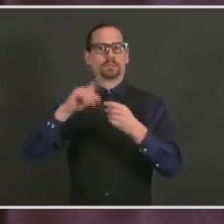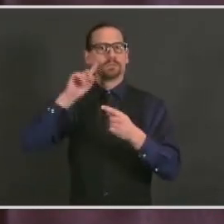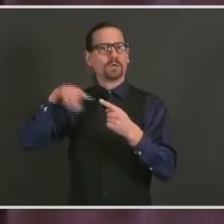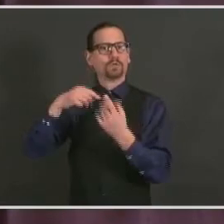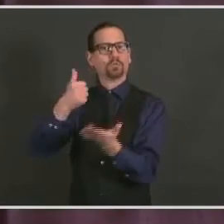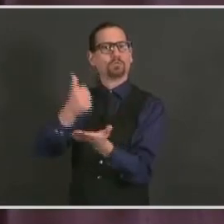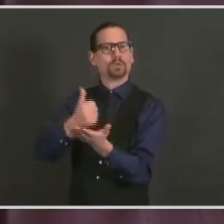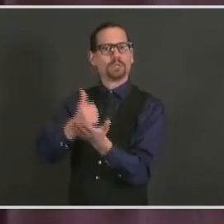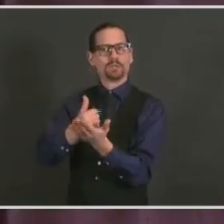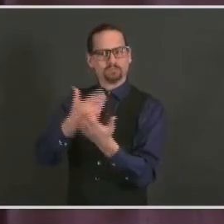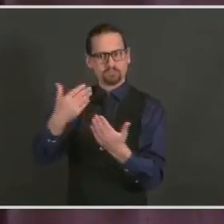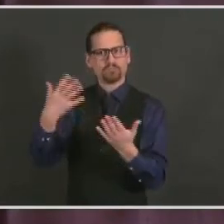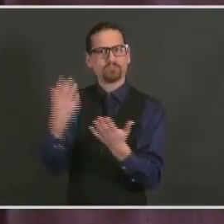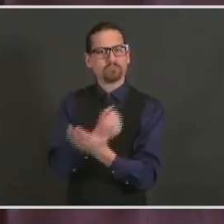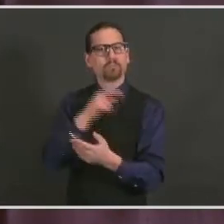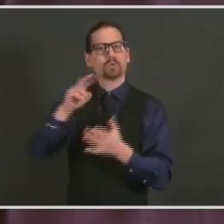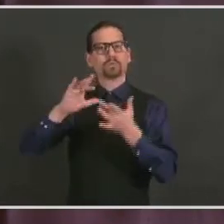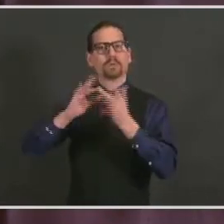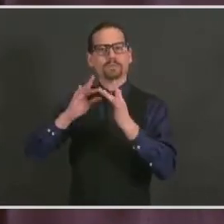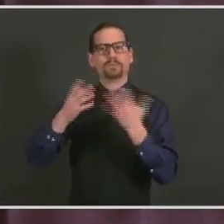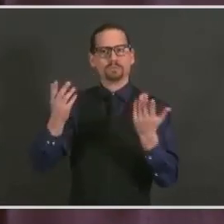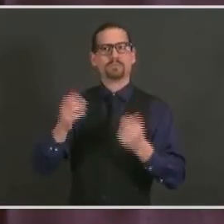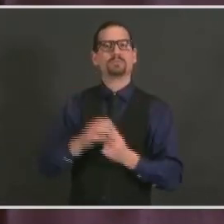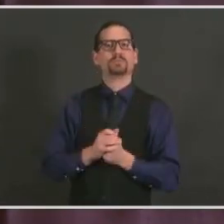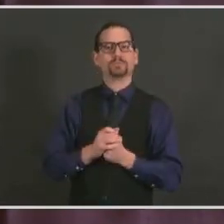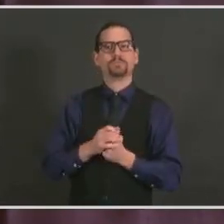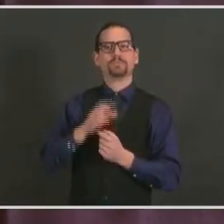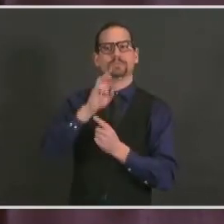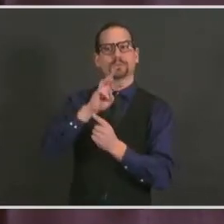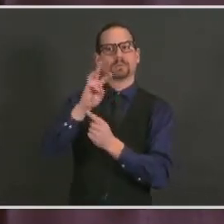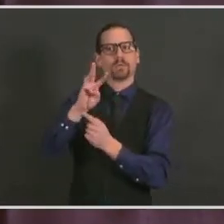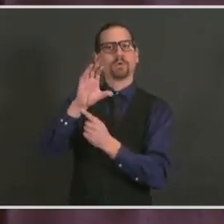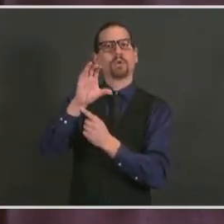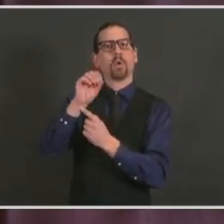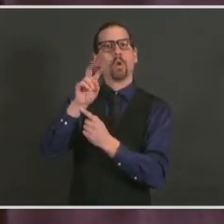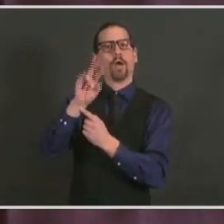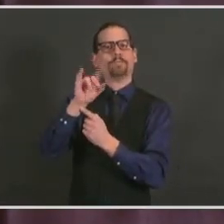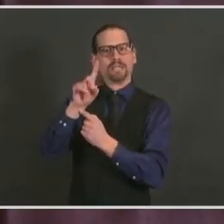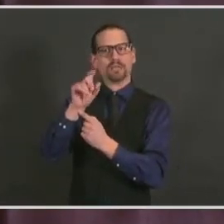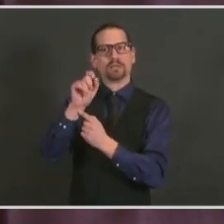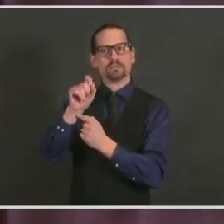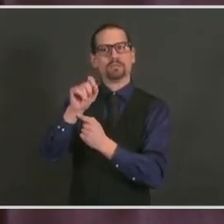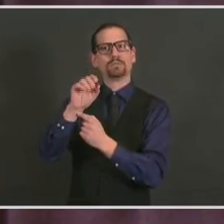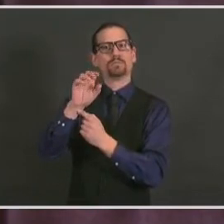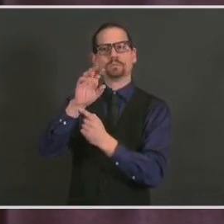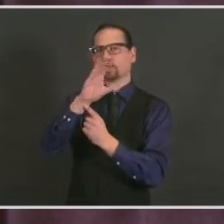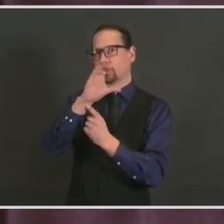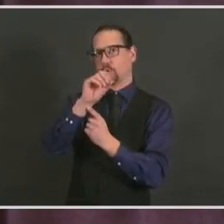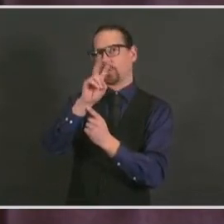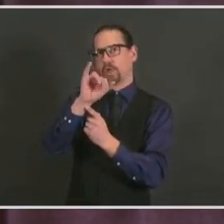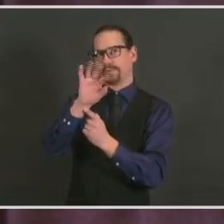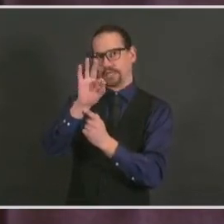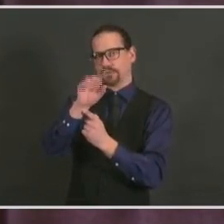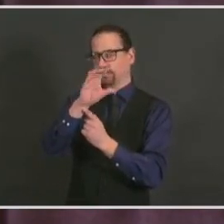THE COMMUNITY, A LOT. AND LASTLY TREATMENT GET EDUCATED ABOUT TREATMENT AT COVID THAT R I DOT GOV BACKSLASH